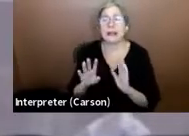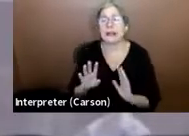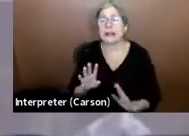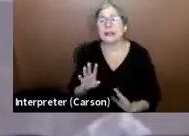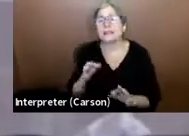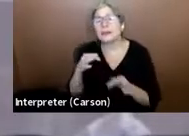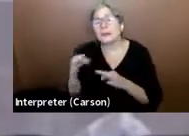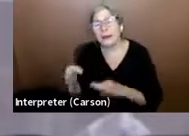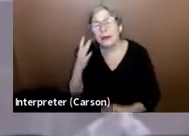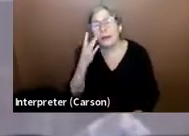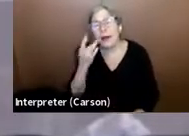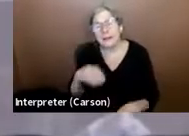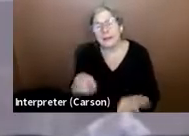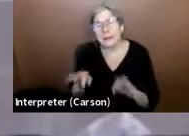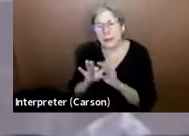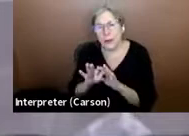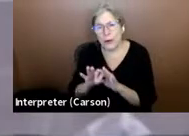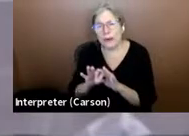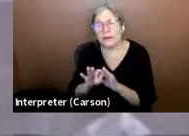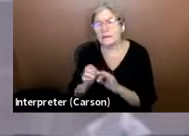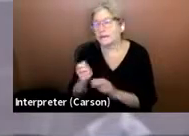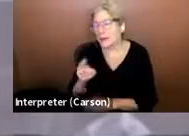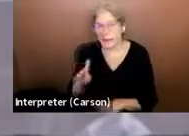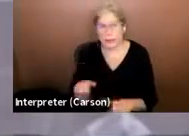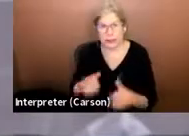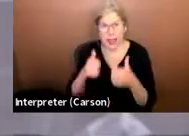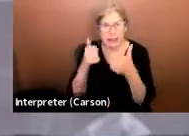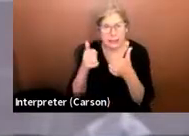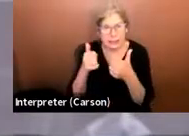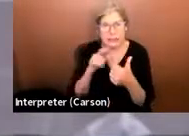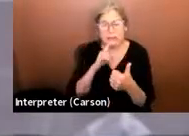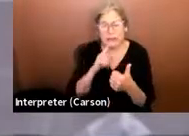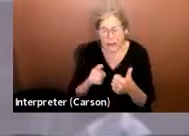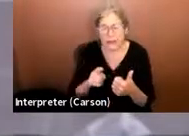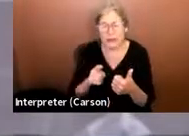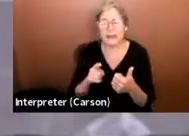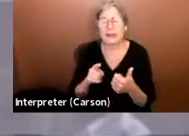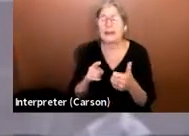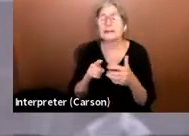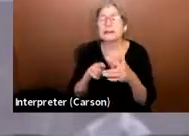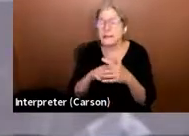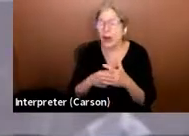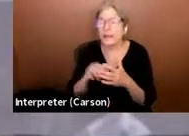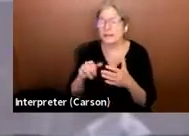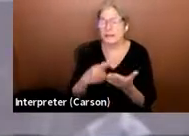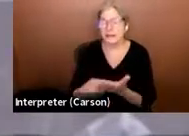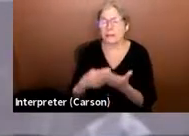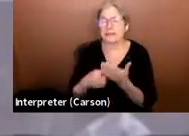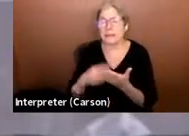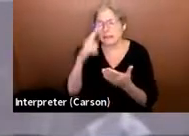important some of the challenges and really get the conversation going for the day. So I'm going to let them